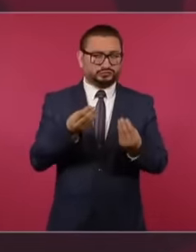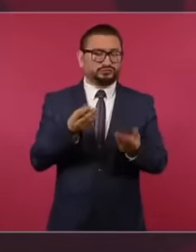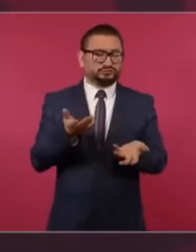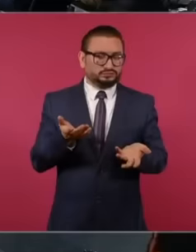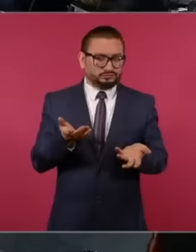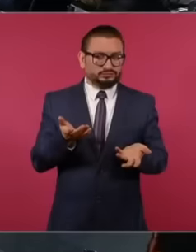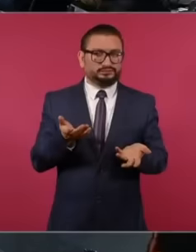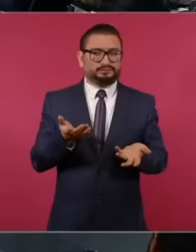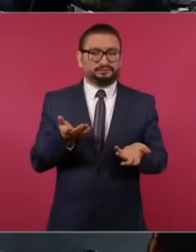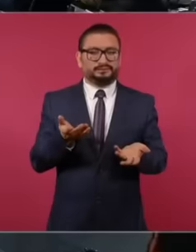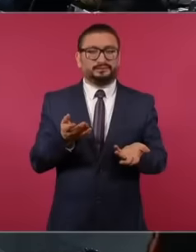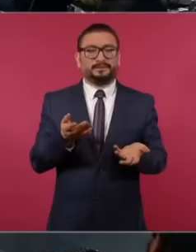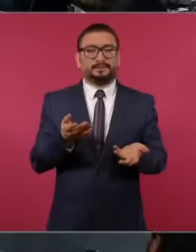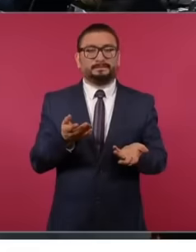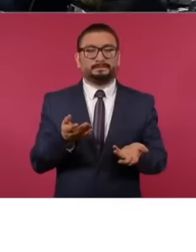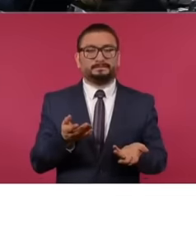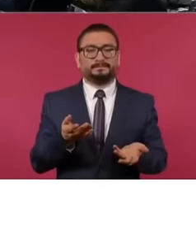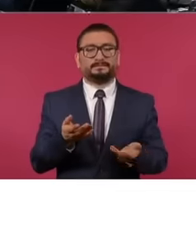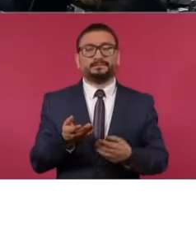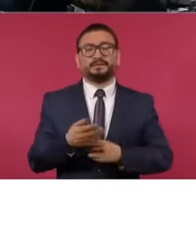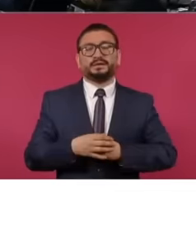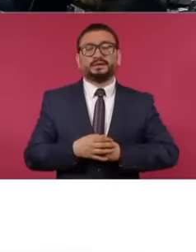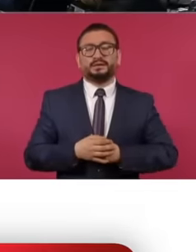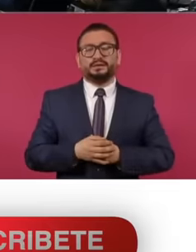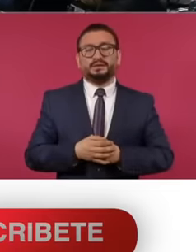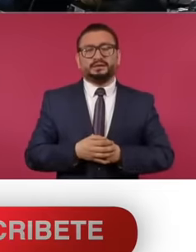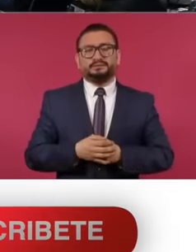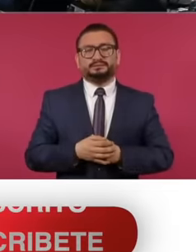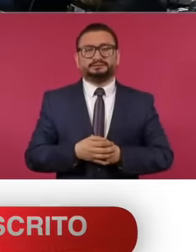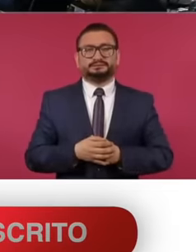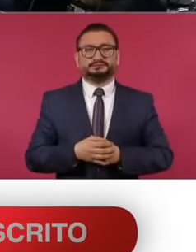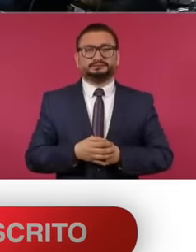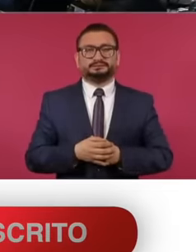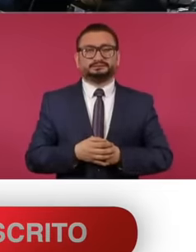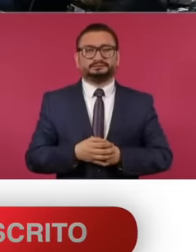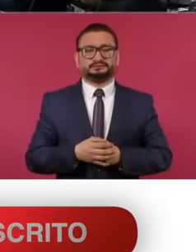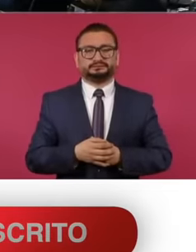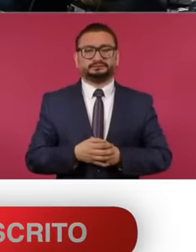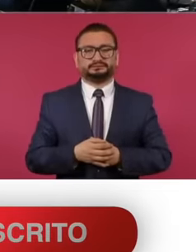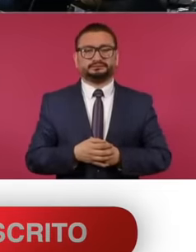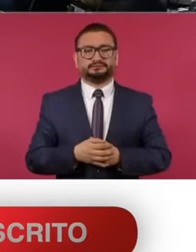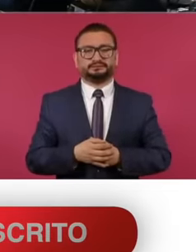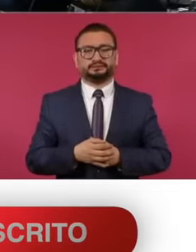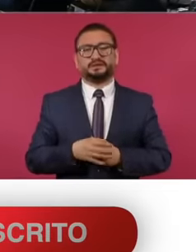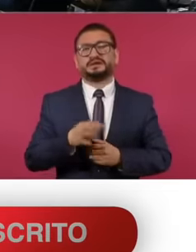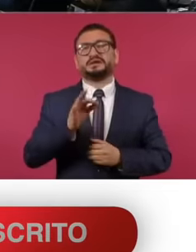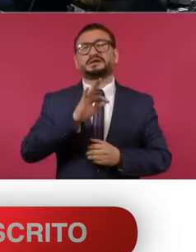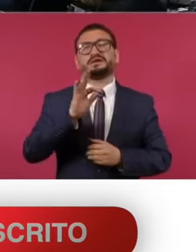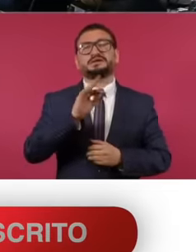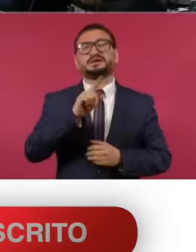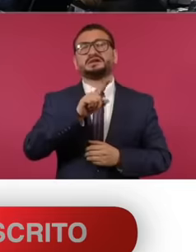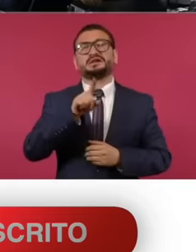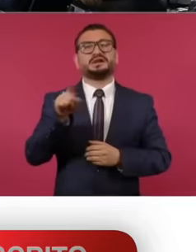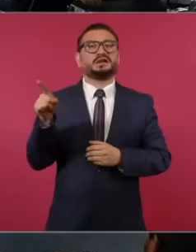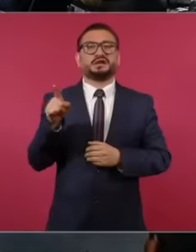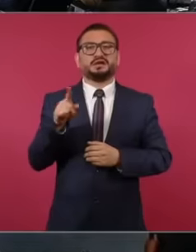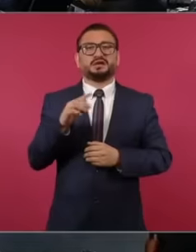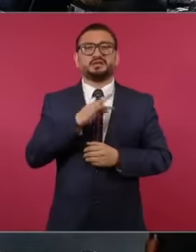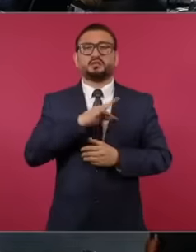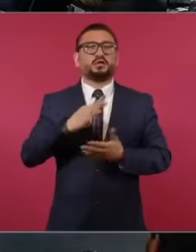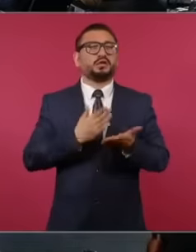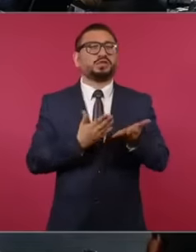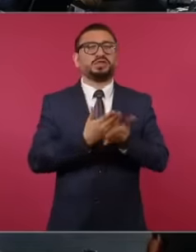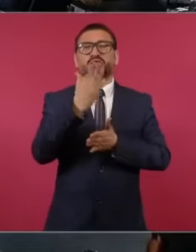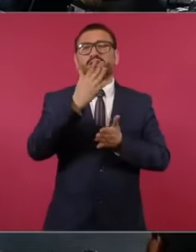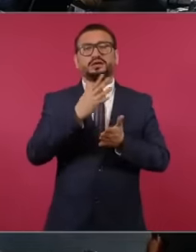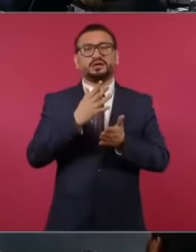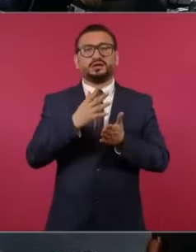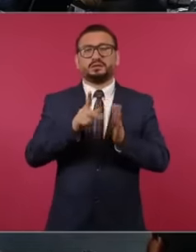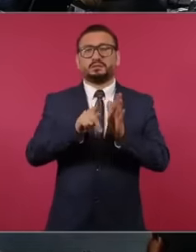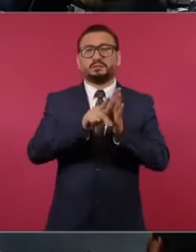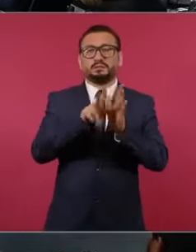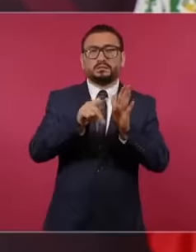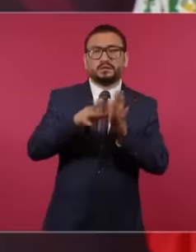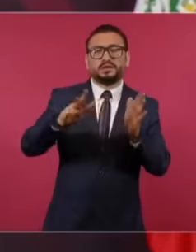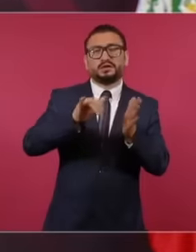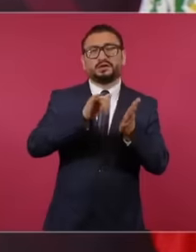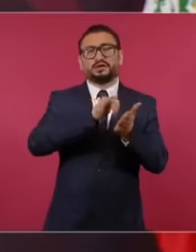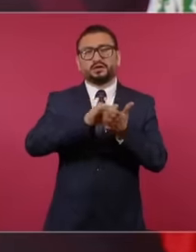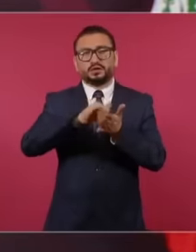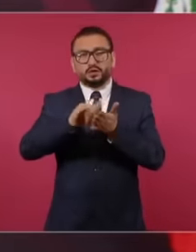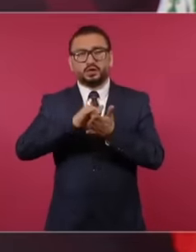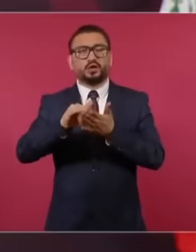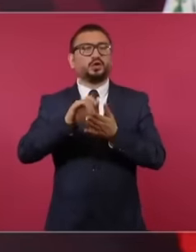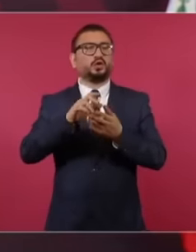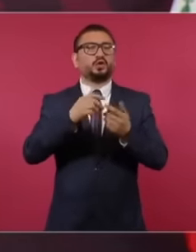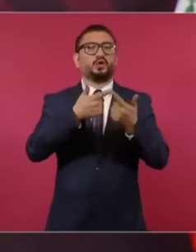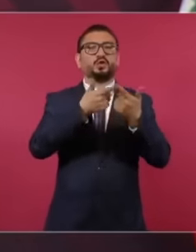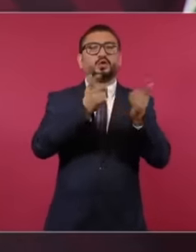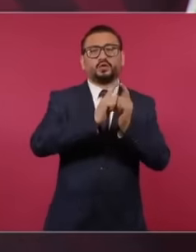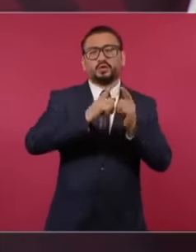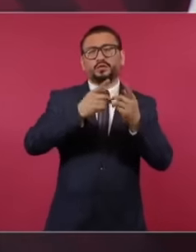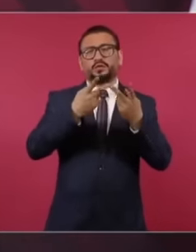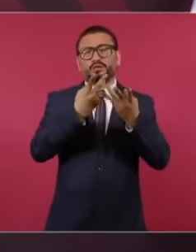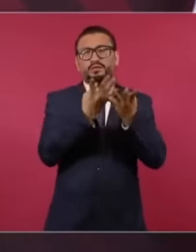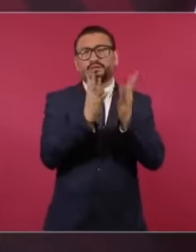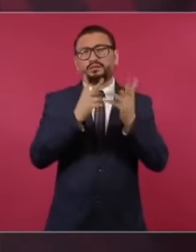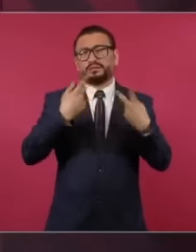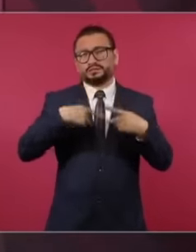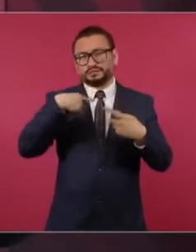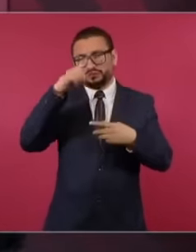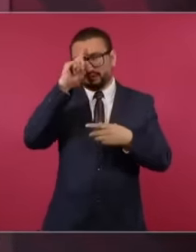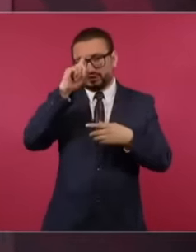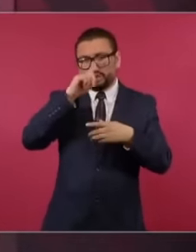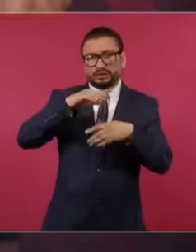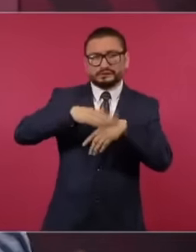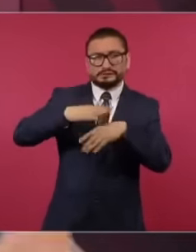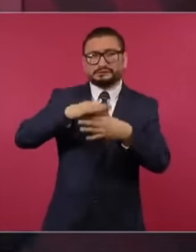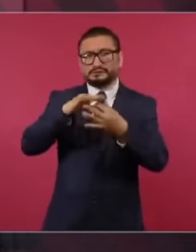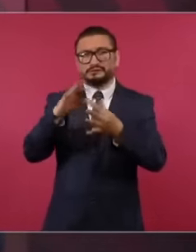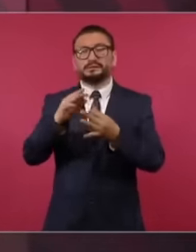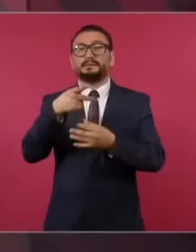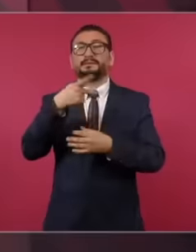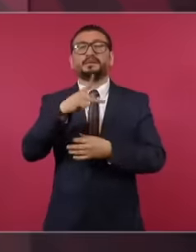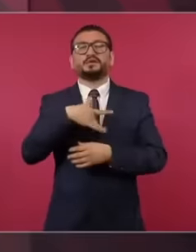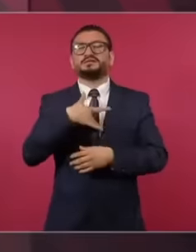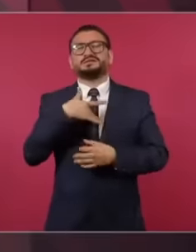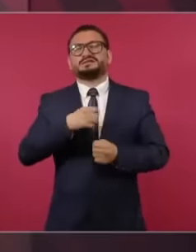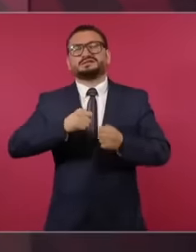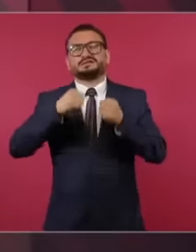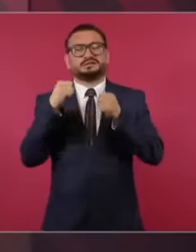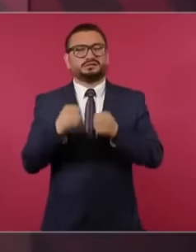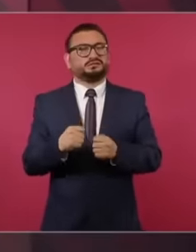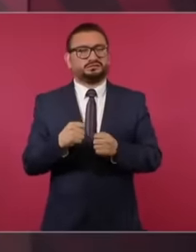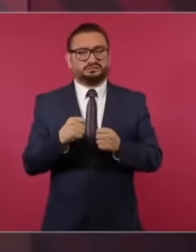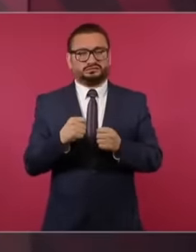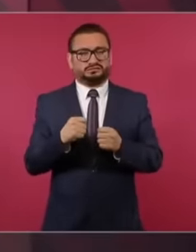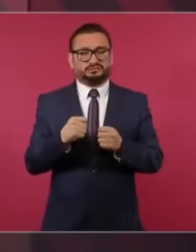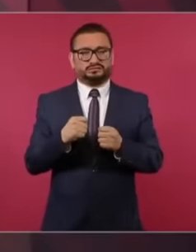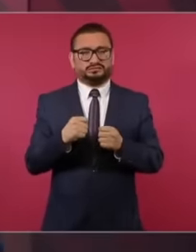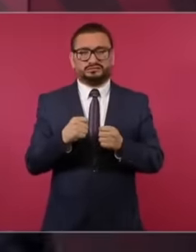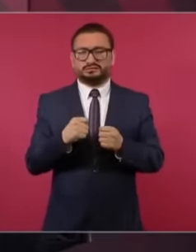and have access to the New York Times Ball Street journal of advisors But I'm sure I'm sure